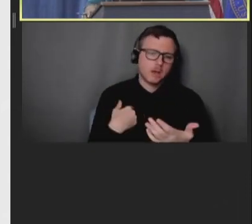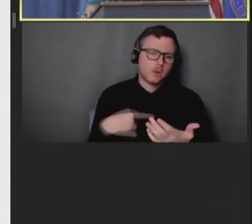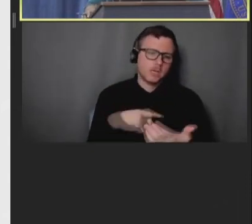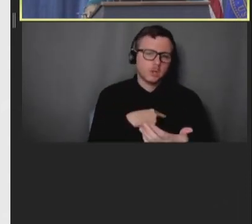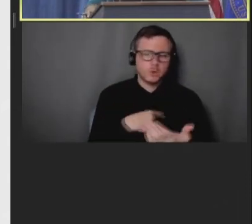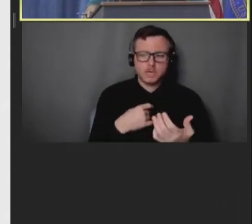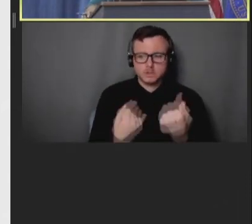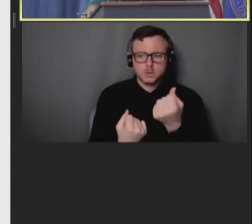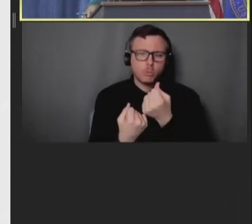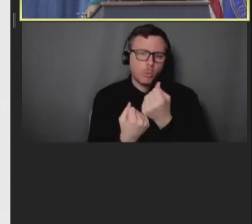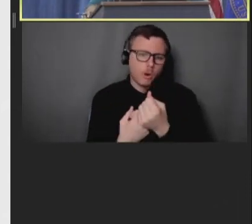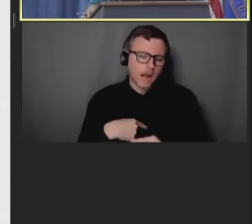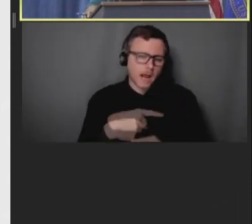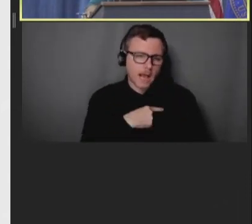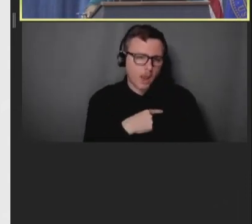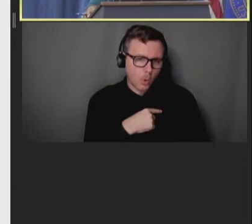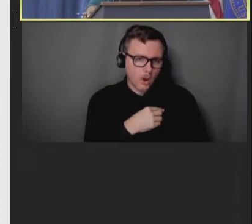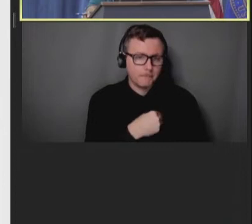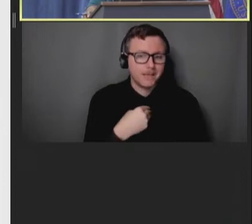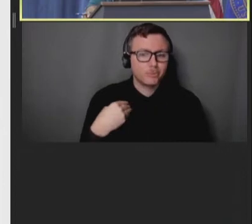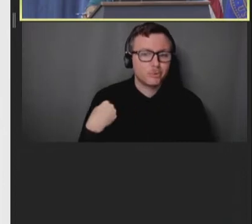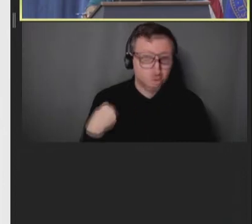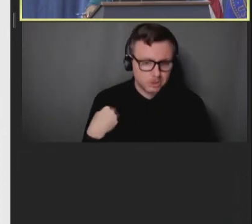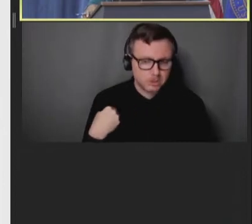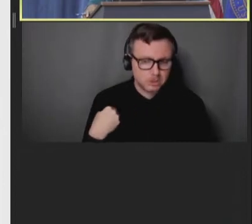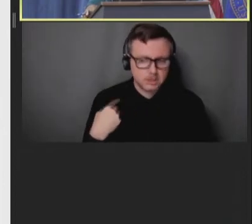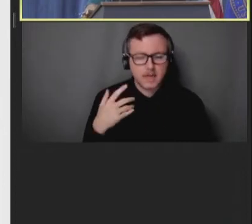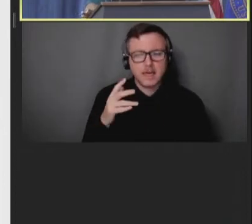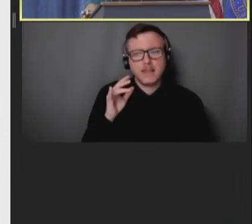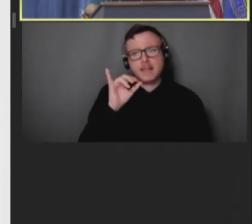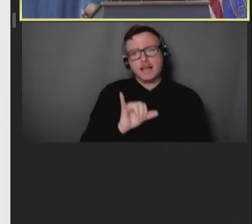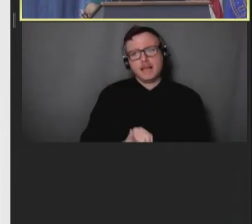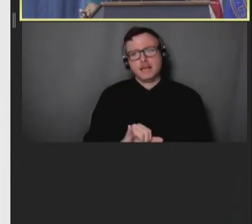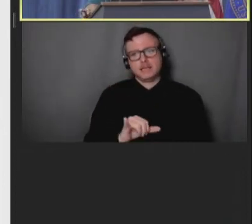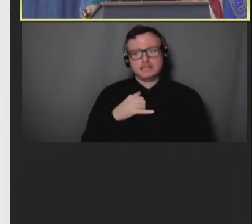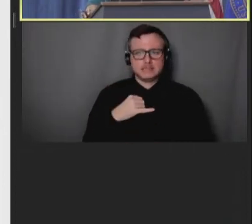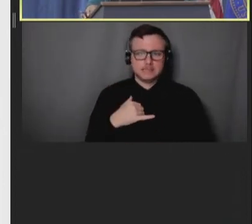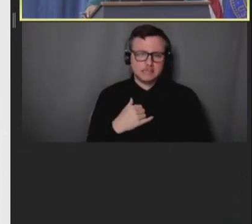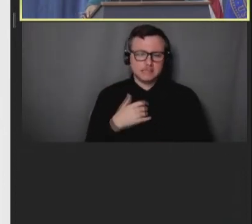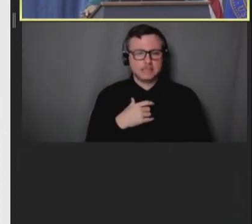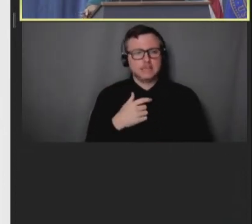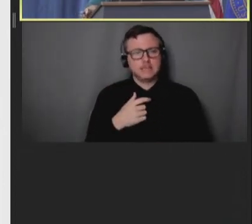and so that is what I like to call the convening powers of the governors,